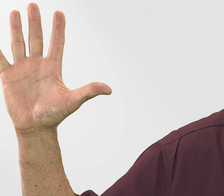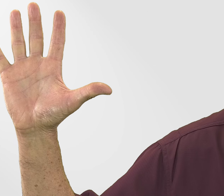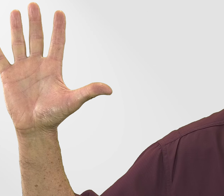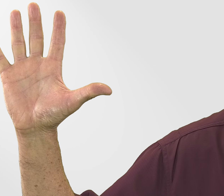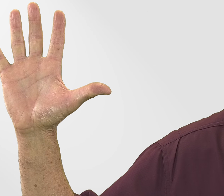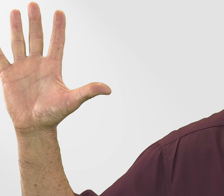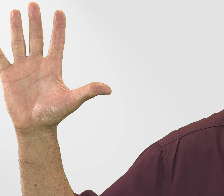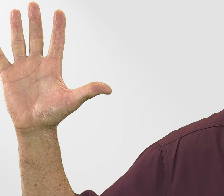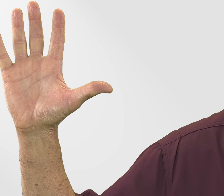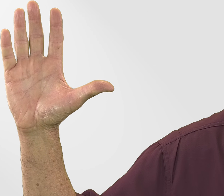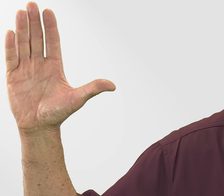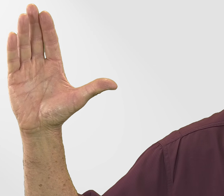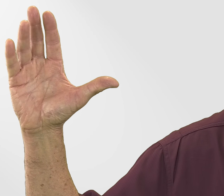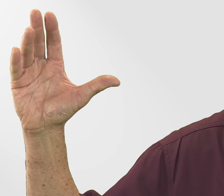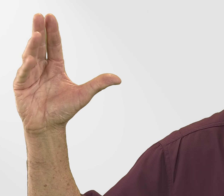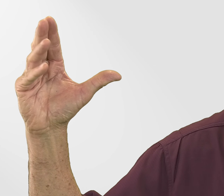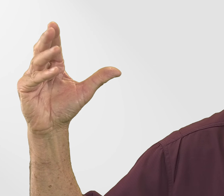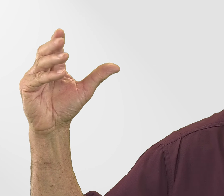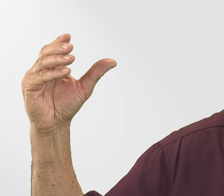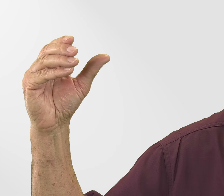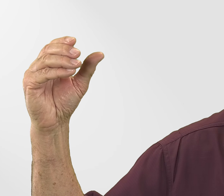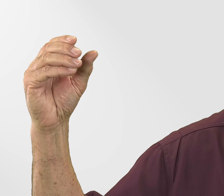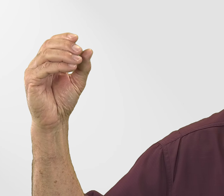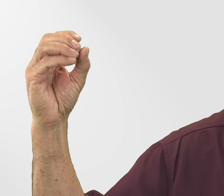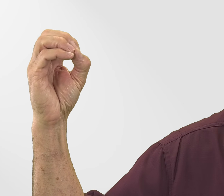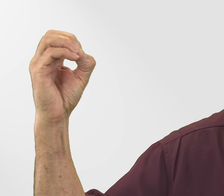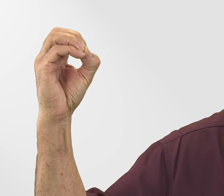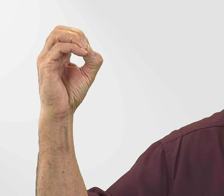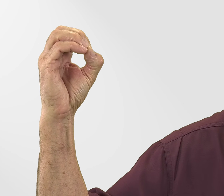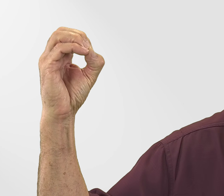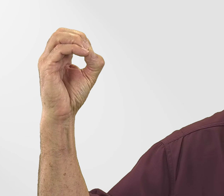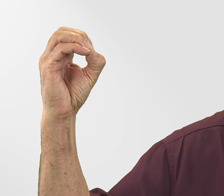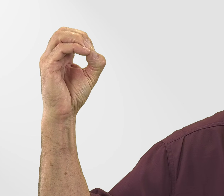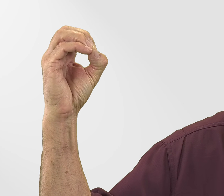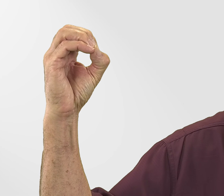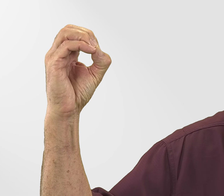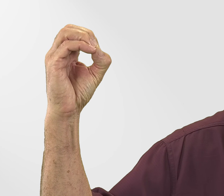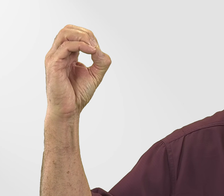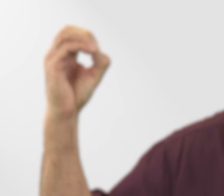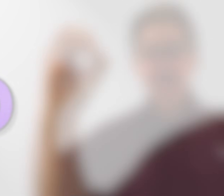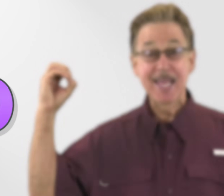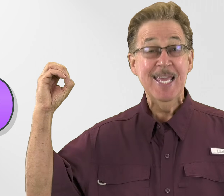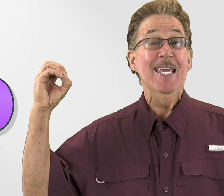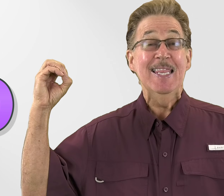To sign letter O o, curl your fingers, touch your thumb, make an O o